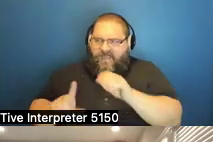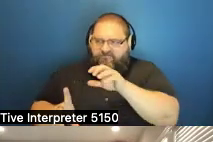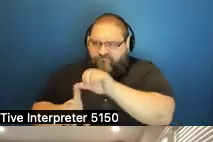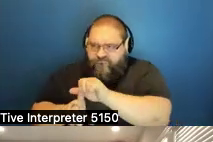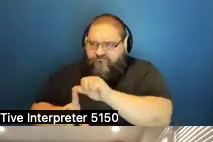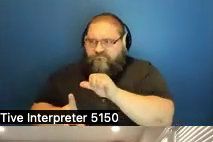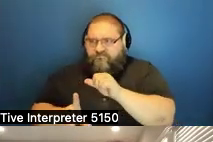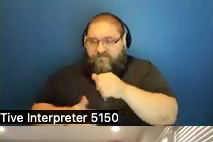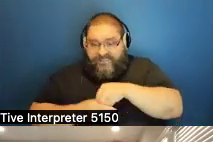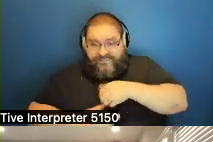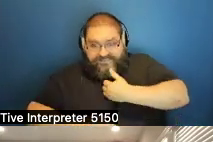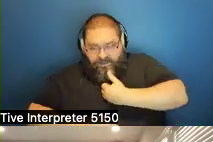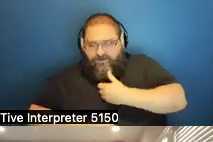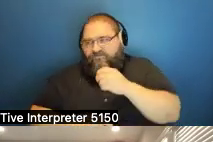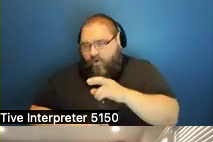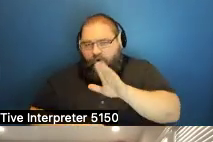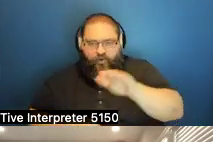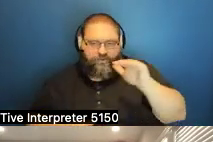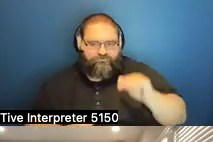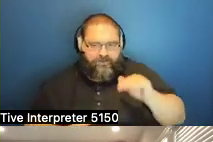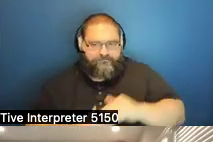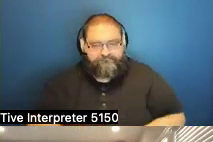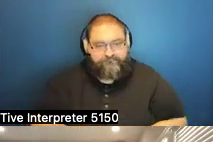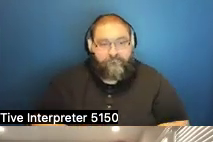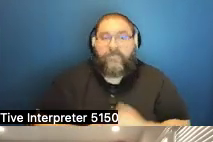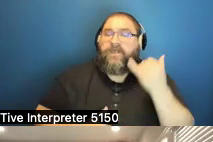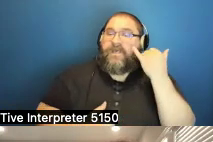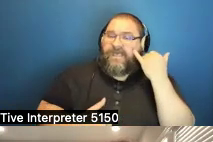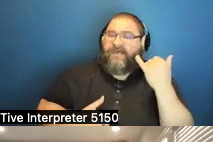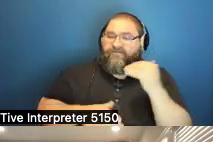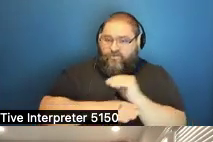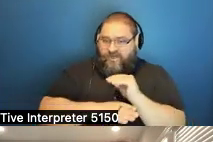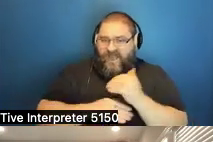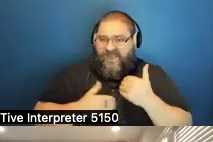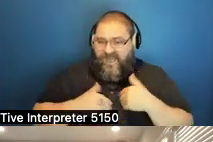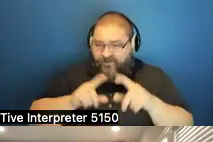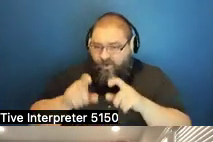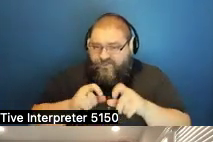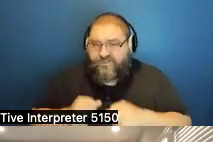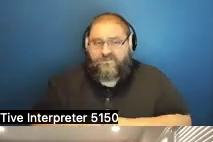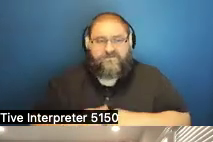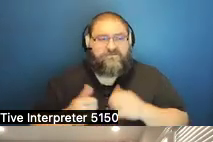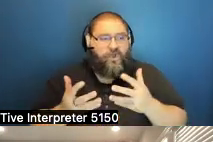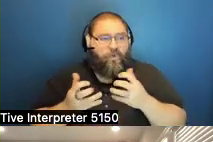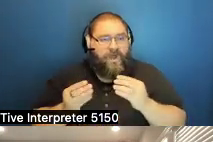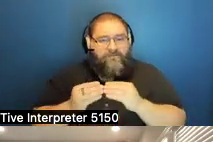19:53:05 If you have questions after coming back to learn more about myofunctional therapy,